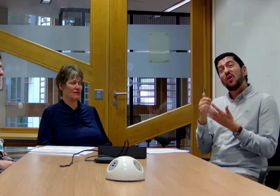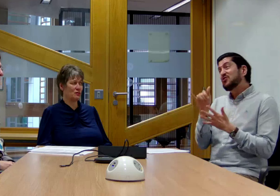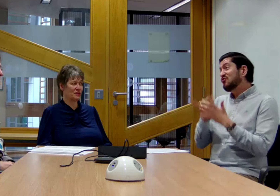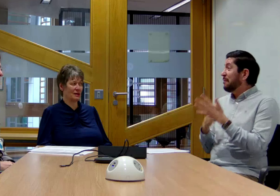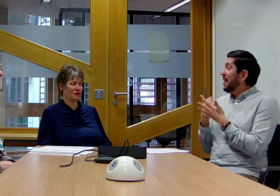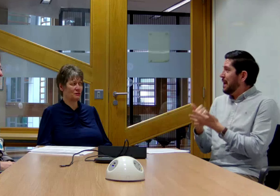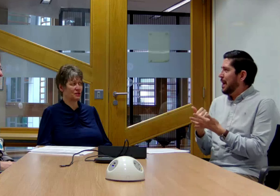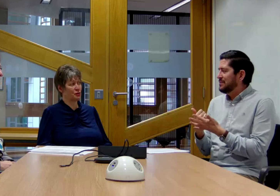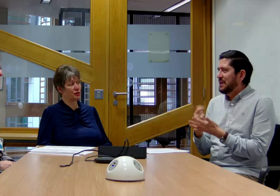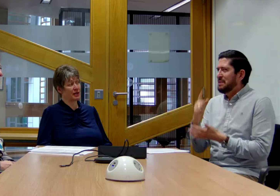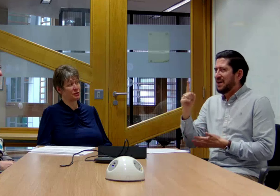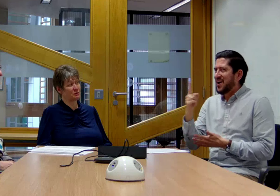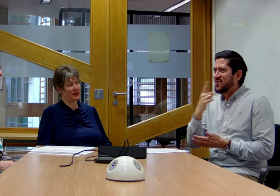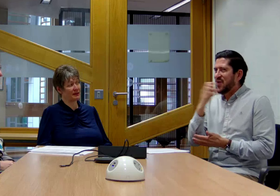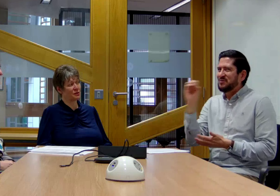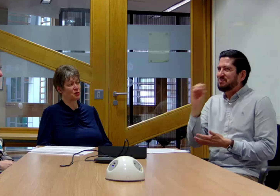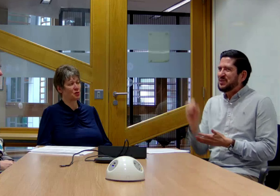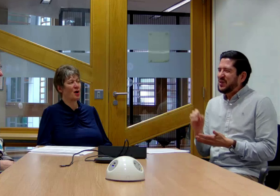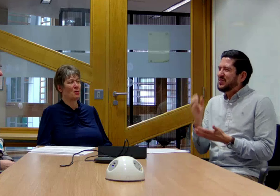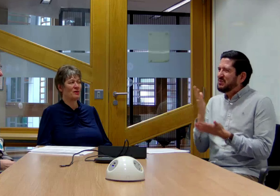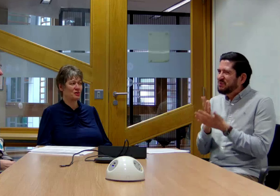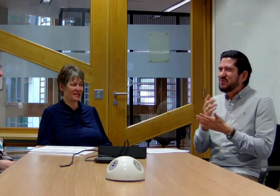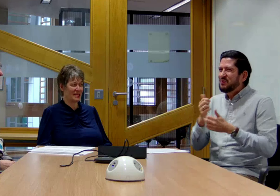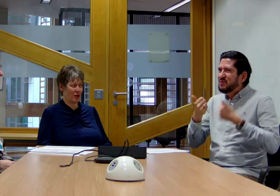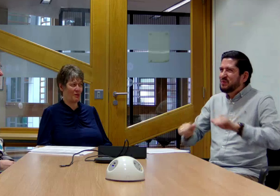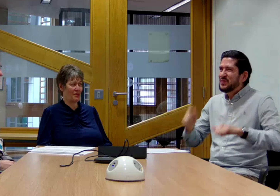place names, maybe in the north of Scotland, it might be miles away and we re not 100%